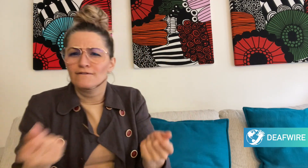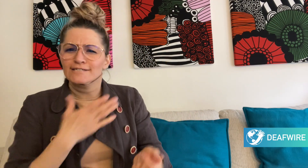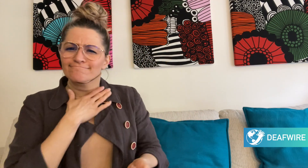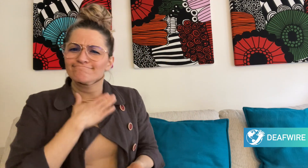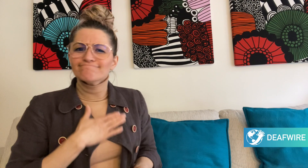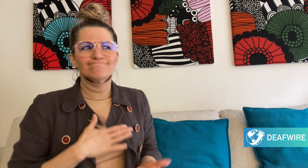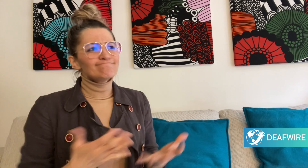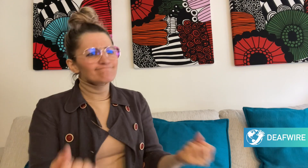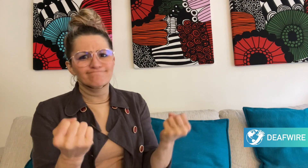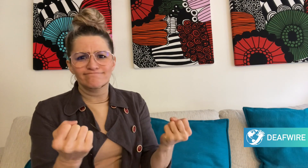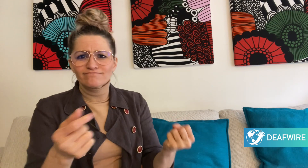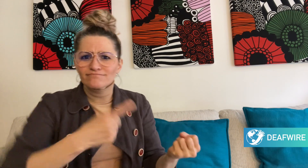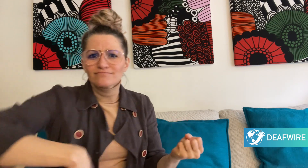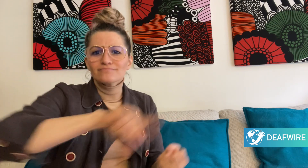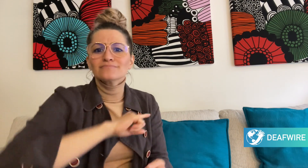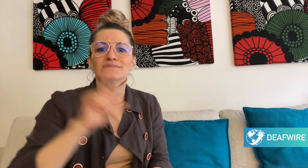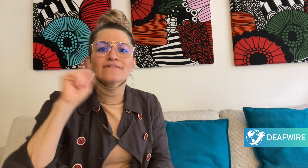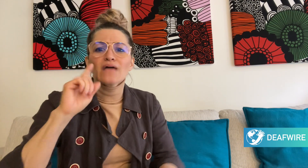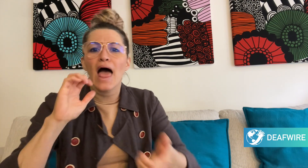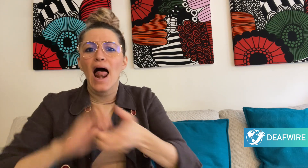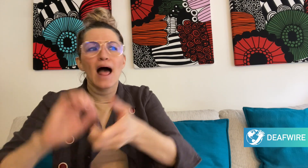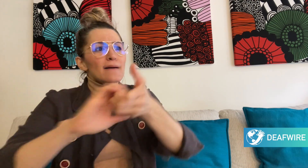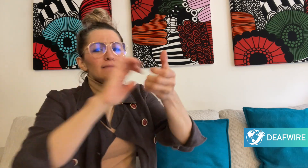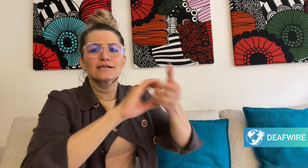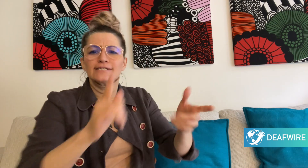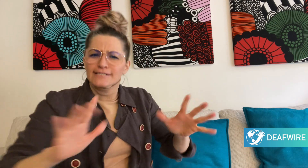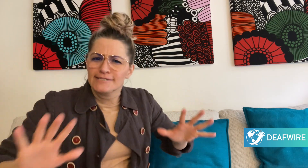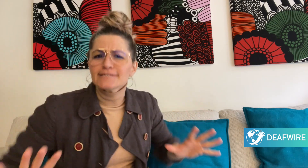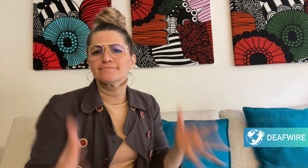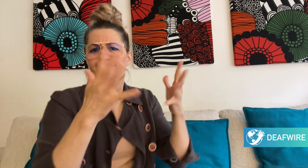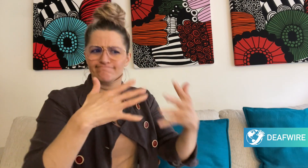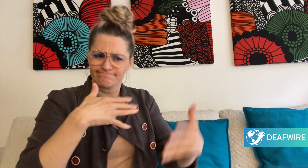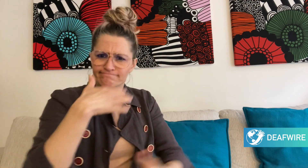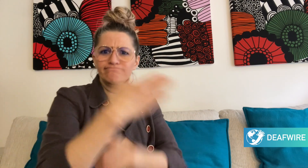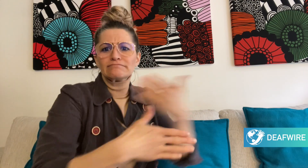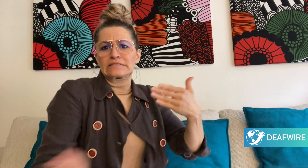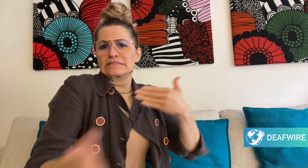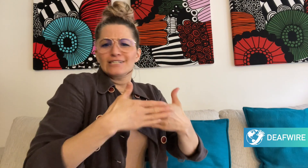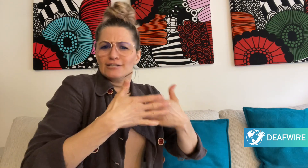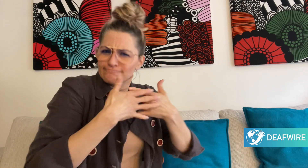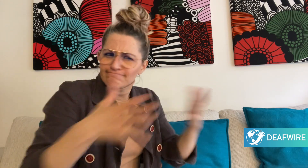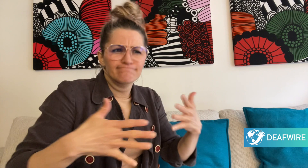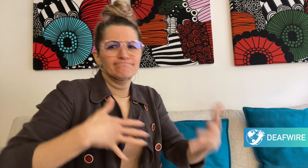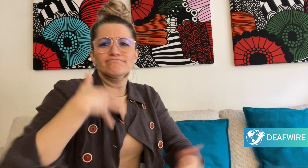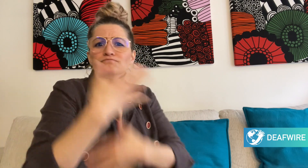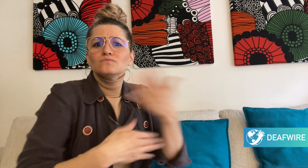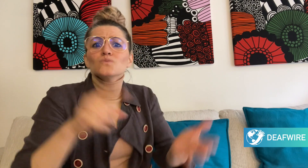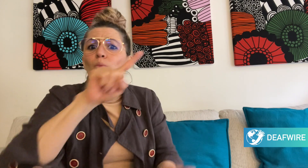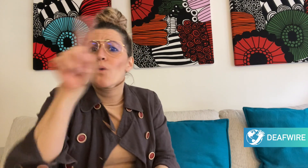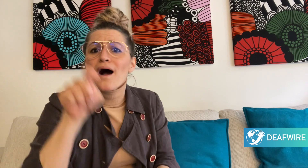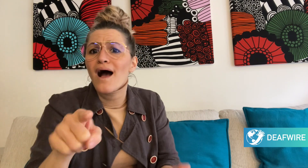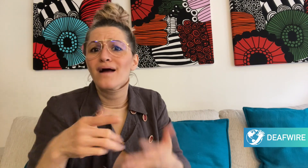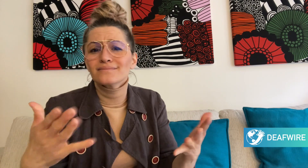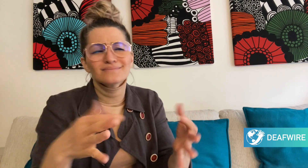solutions to keep their Deaf clubs alive as they play